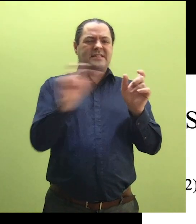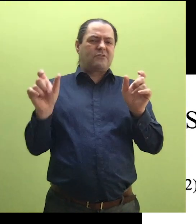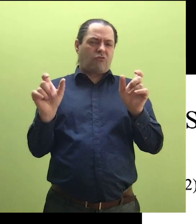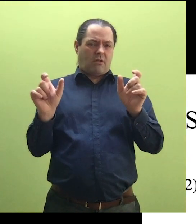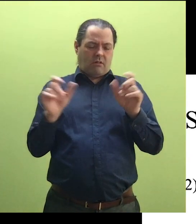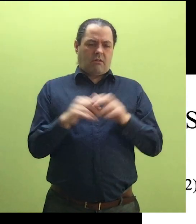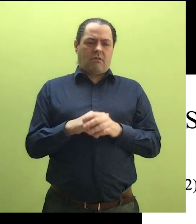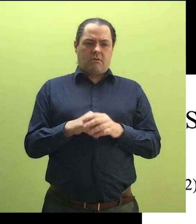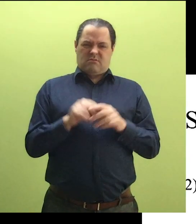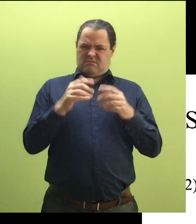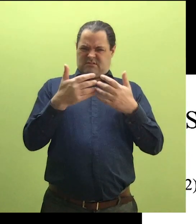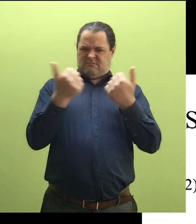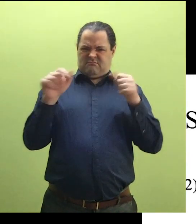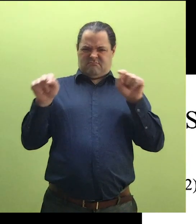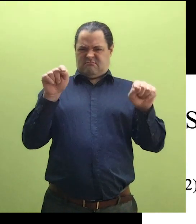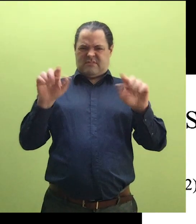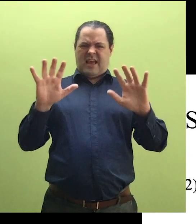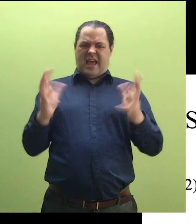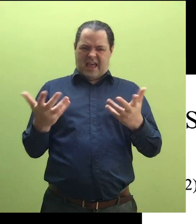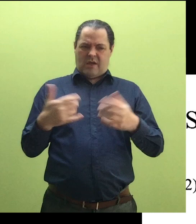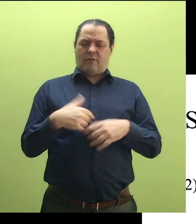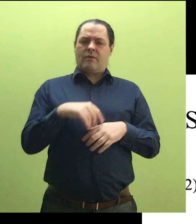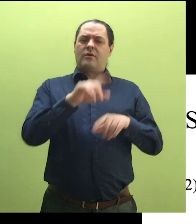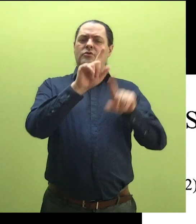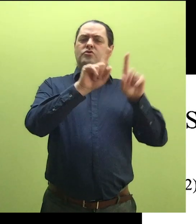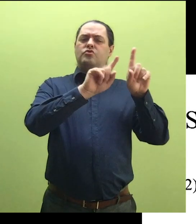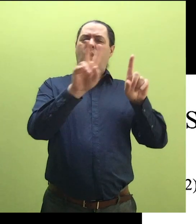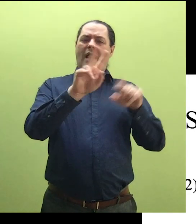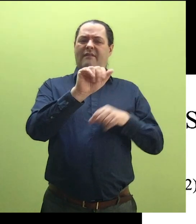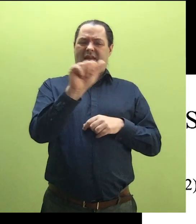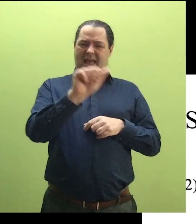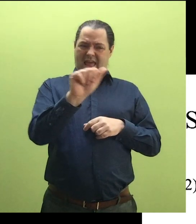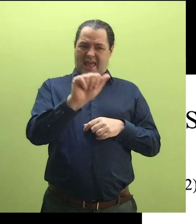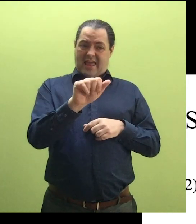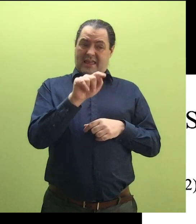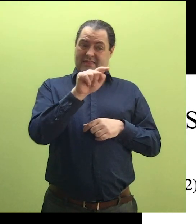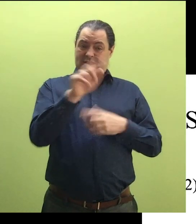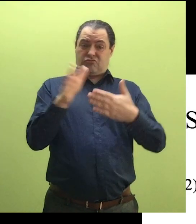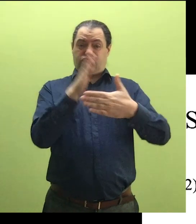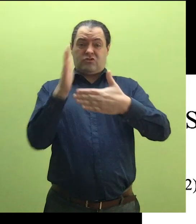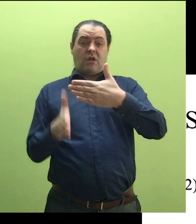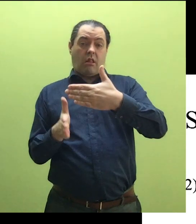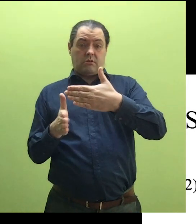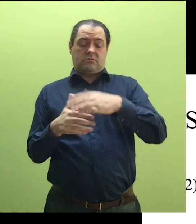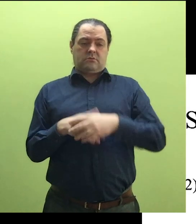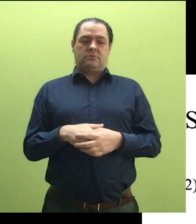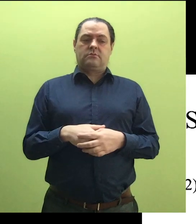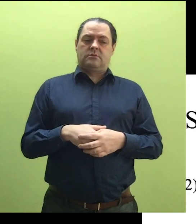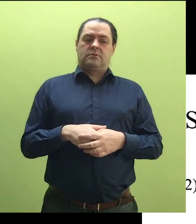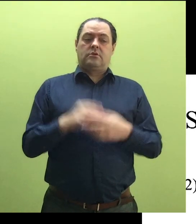consensus for this distinction. of a resultative. Note that the